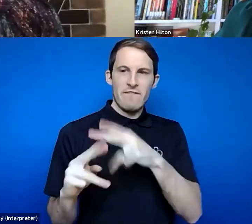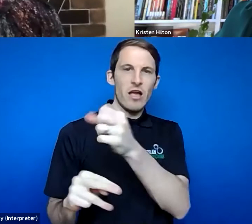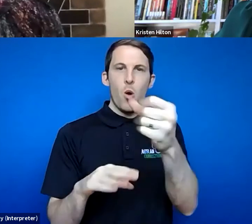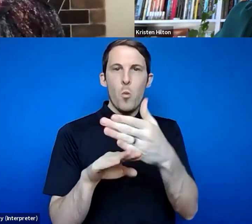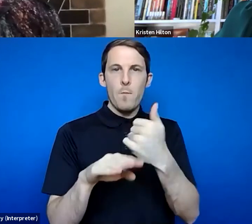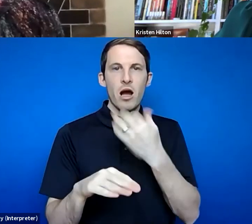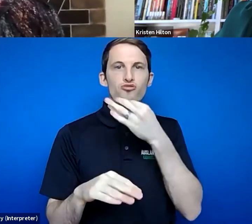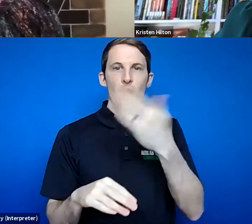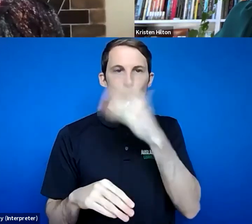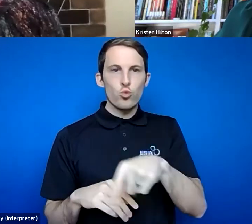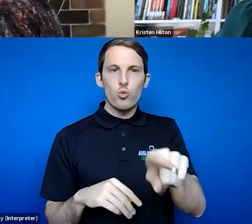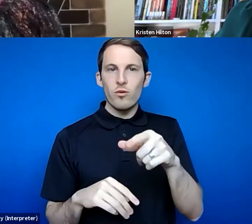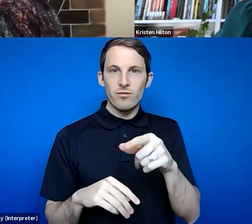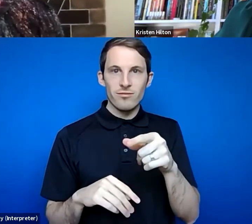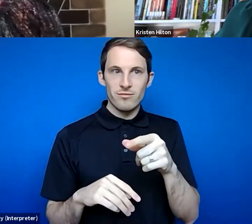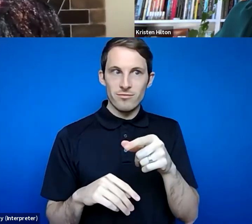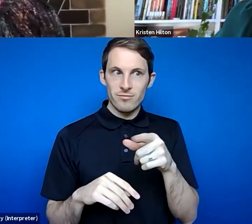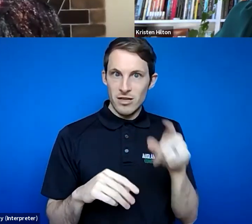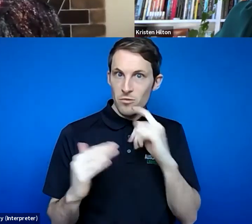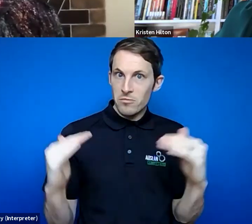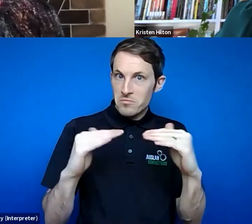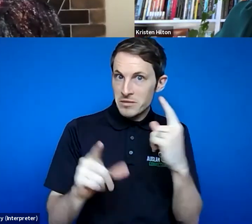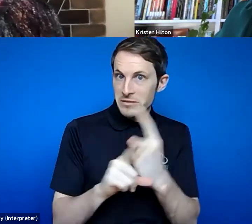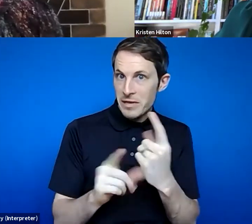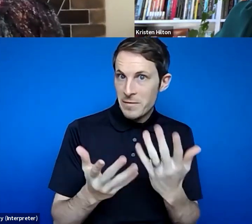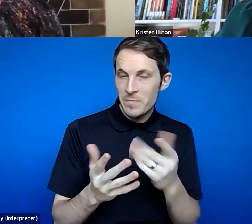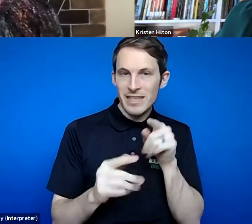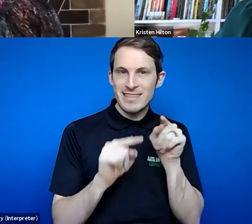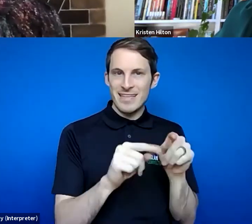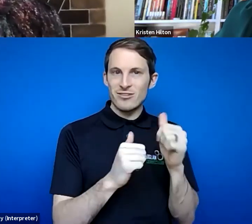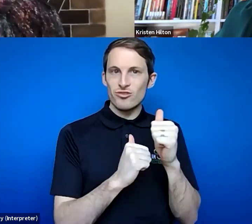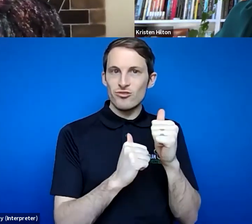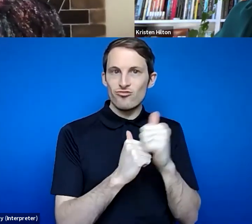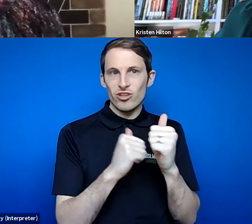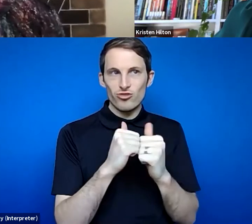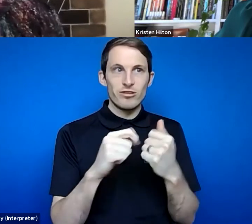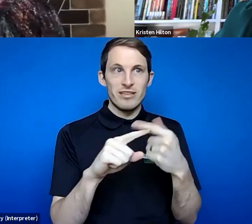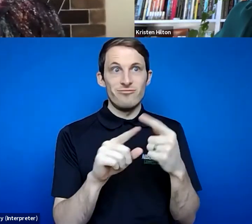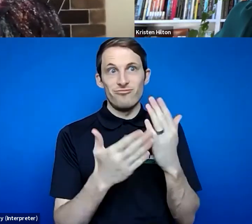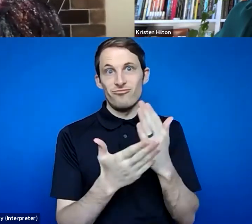Then there's in that sort of more structural end the very pointed legal issues that you